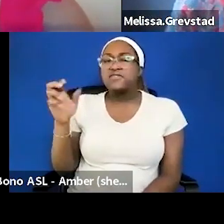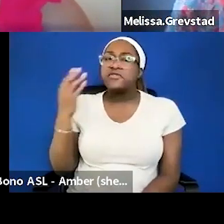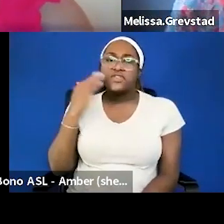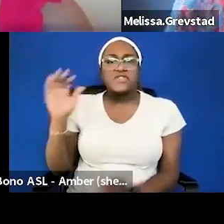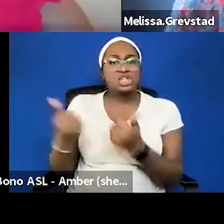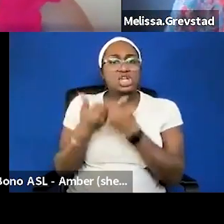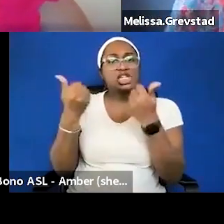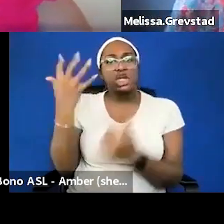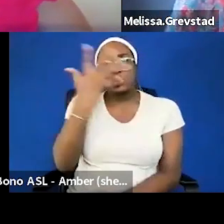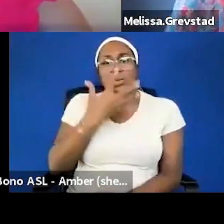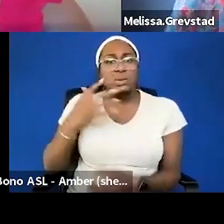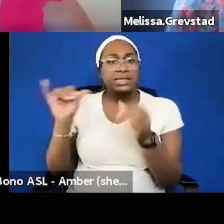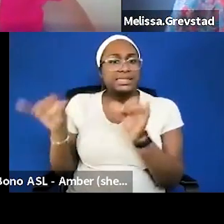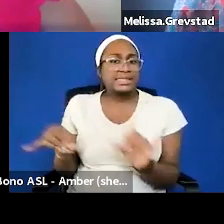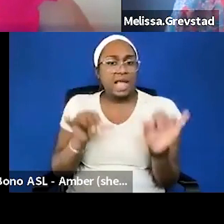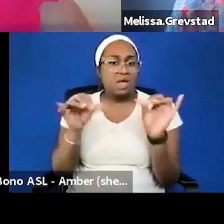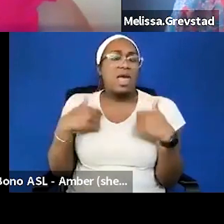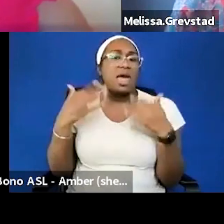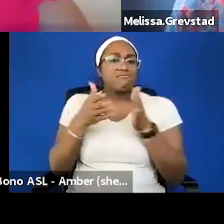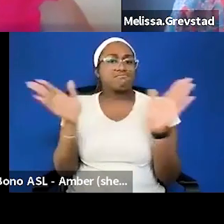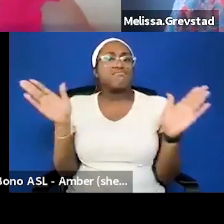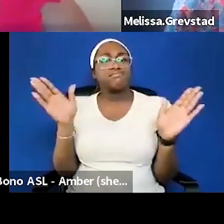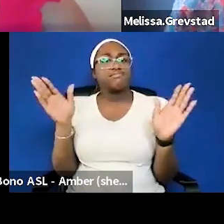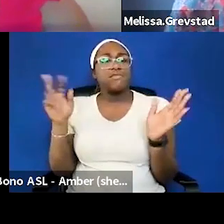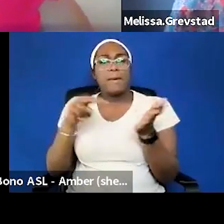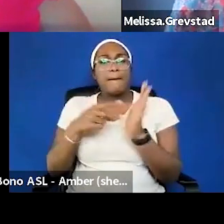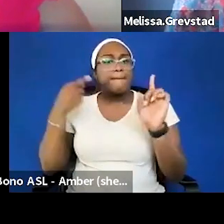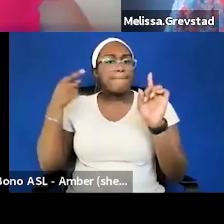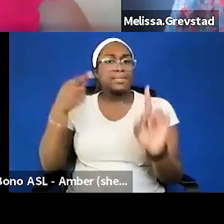And we have this overarching mission making a positive relationship with beauty accessible to all.